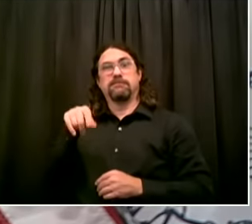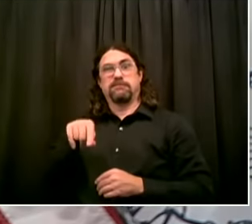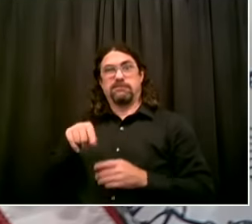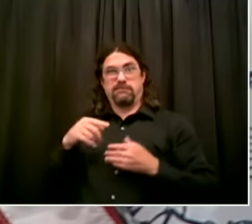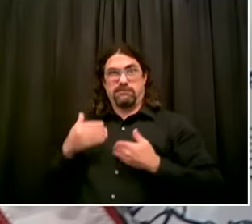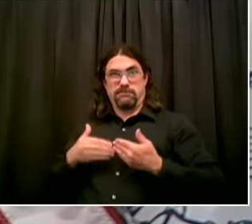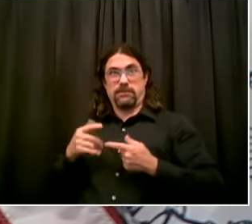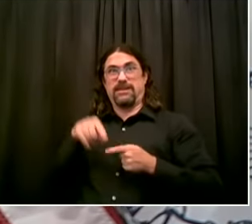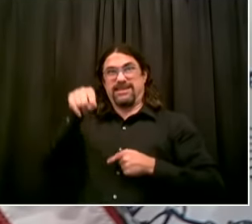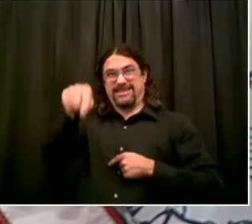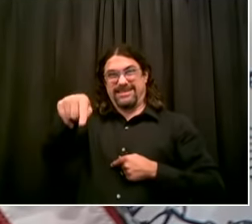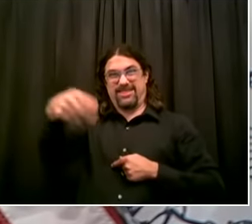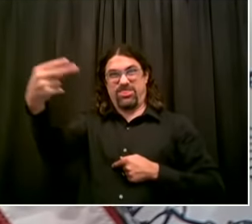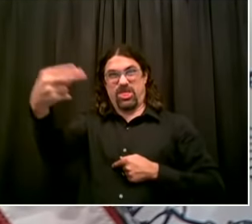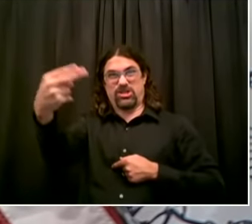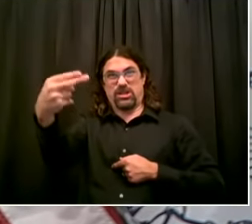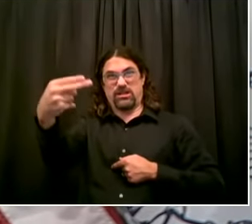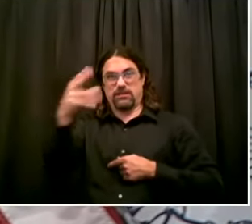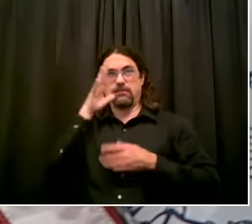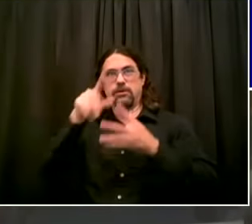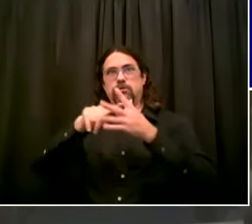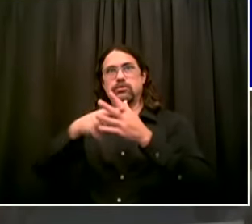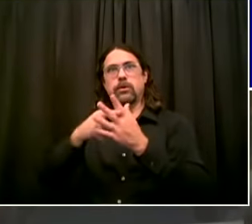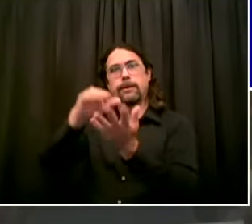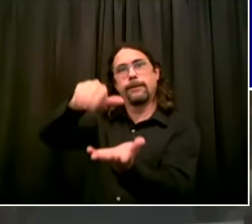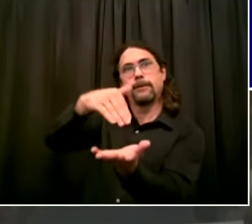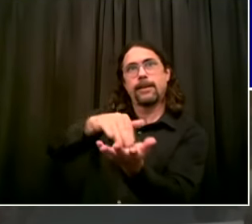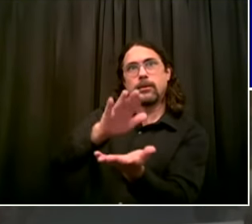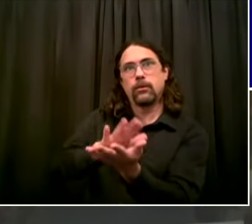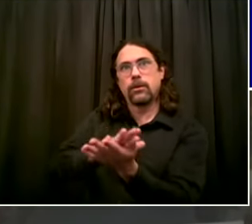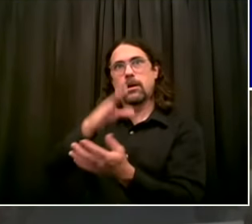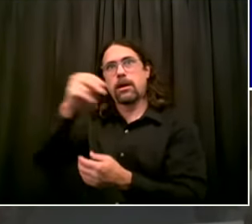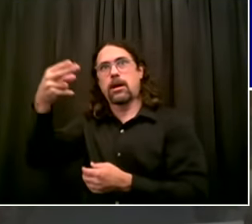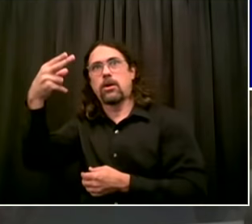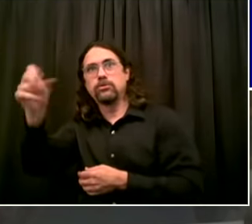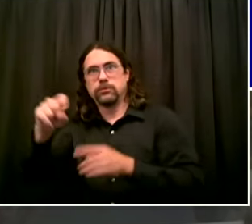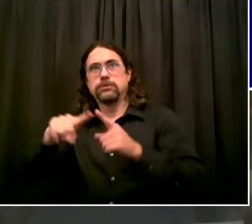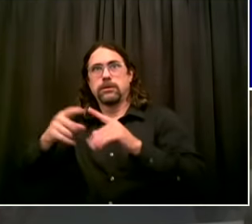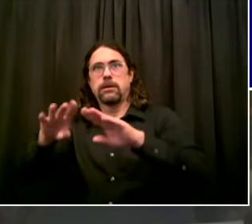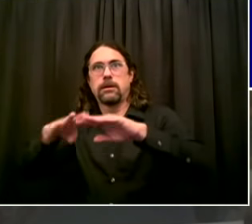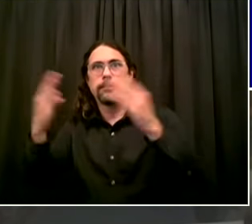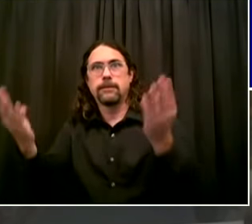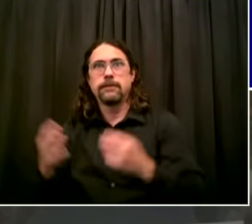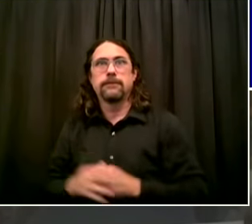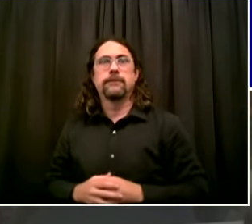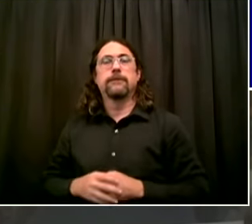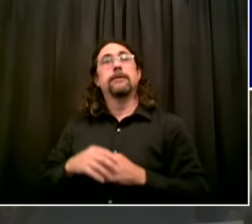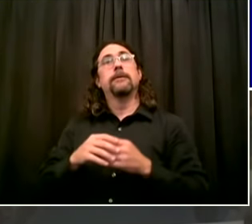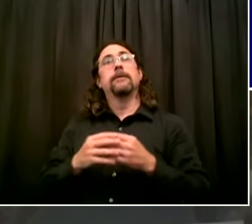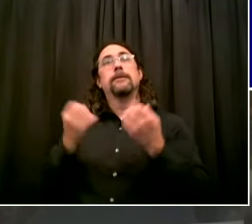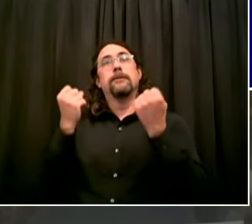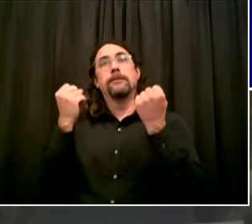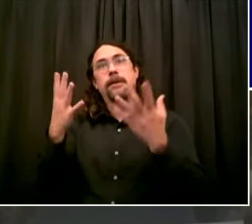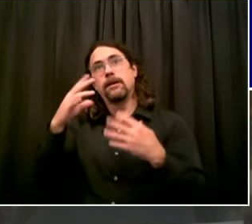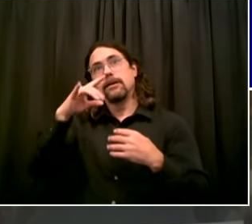THE ENERGY OF THE BUIG LDINWAS PALPABLE. THE KIDS ARE REALLY READY TO BE BACK IN SCHOOL. THEIR PENARTS